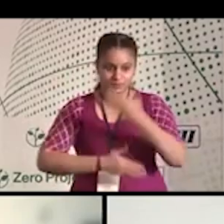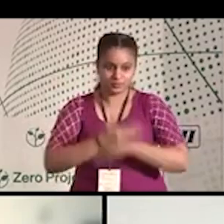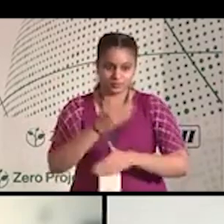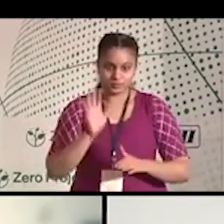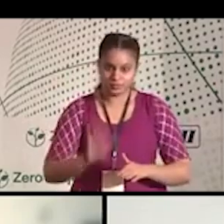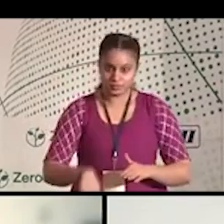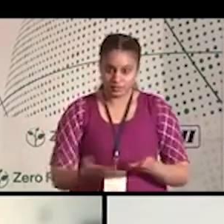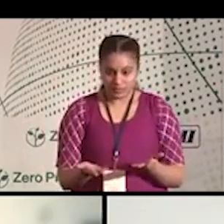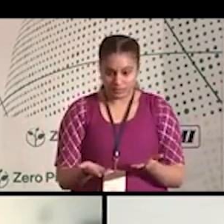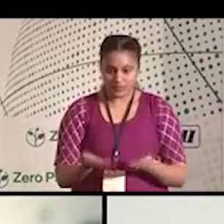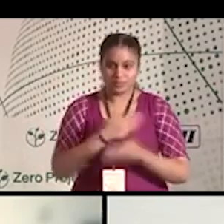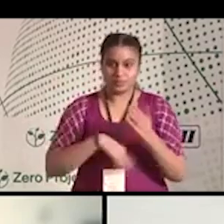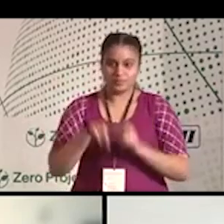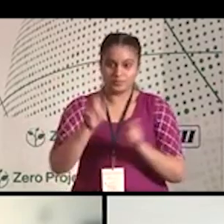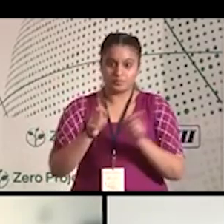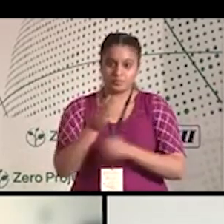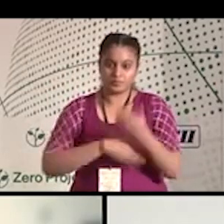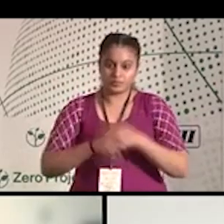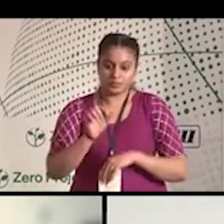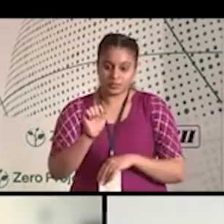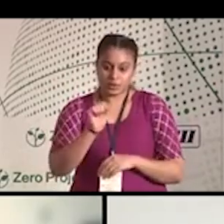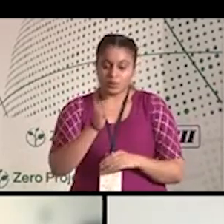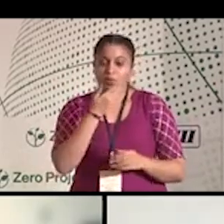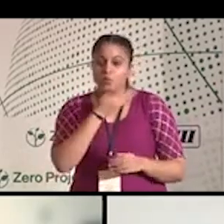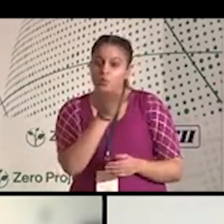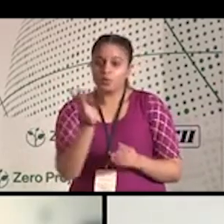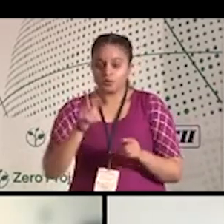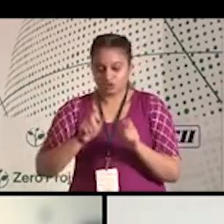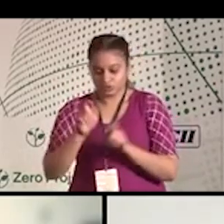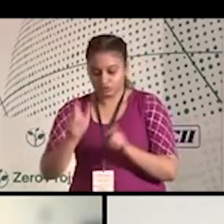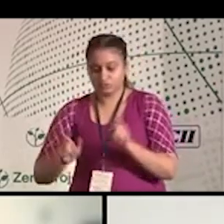PERKINS that every child can learn anywhere.